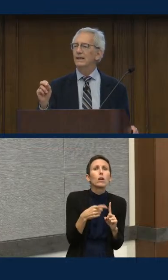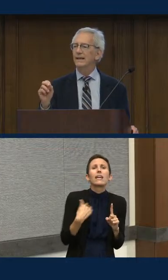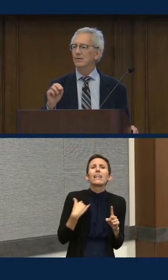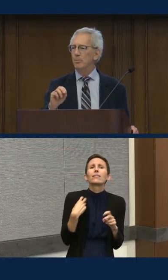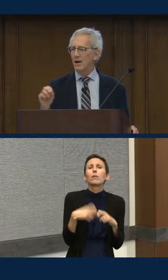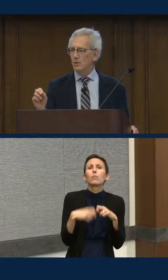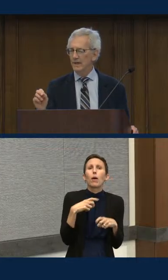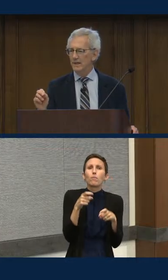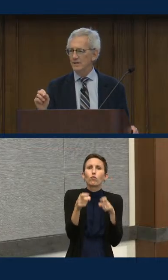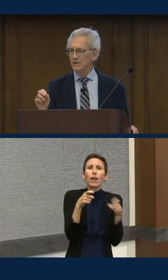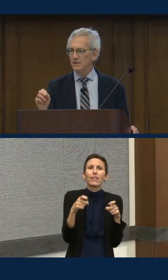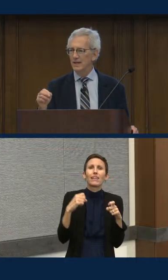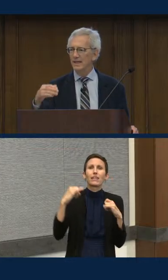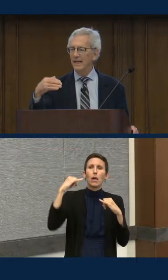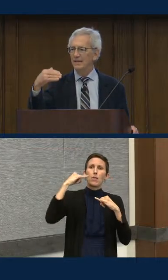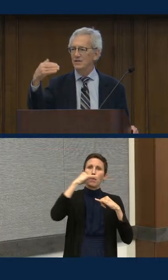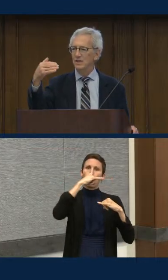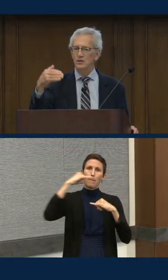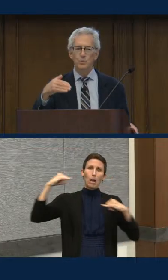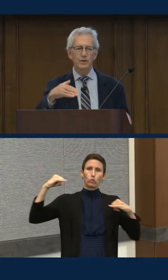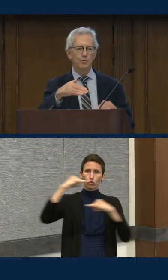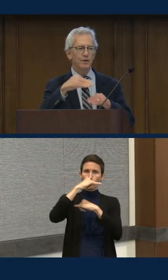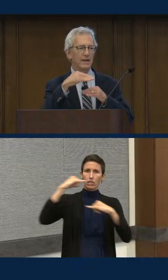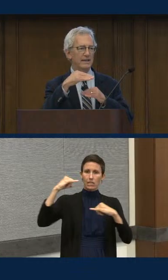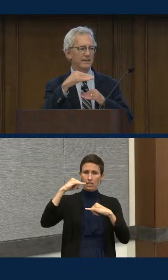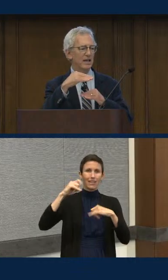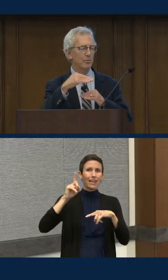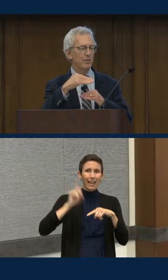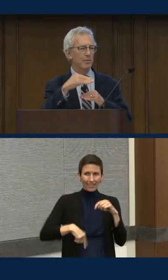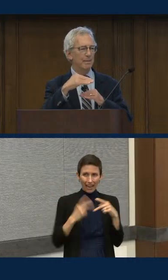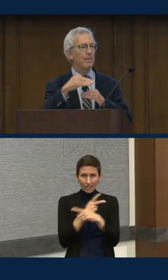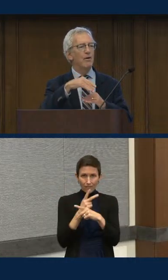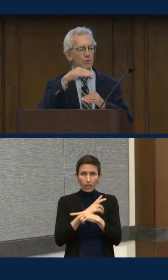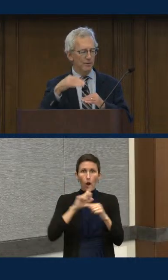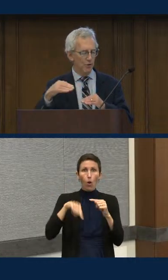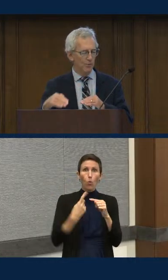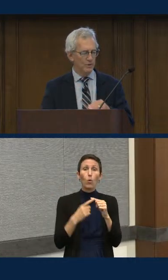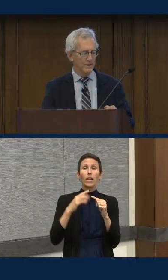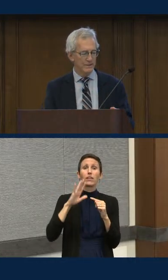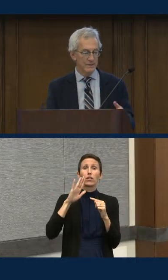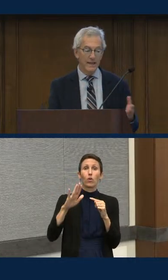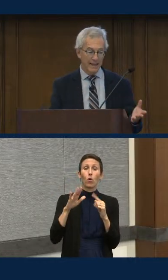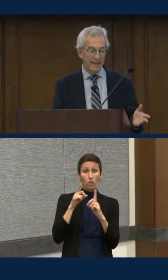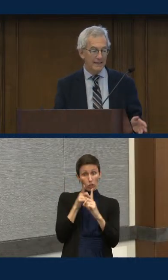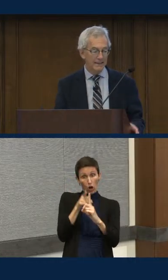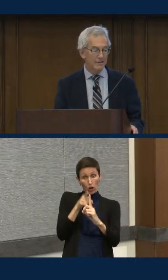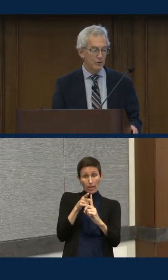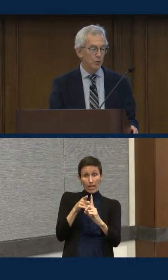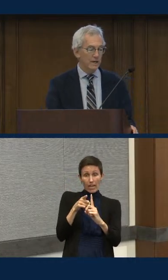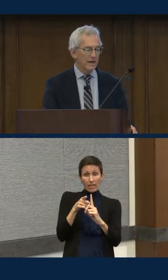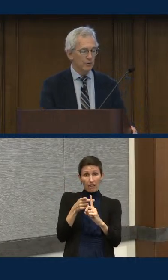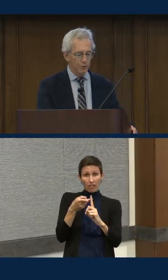conditions. I can't sense when you have escaped the boundary of